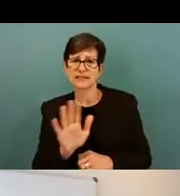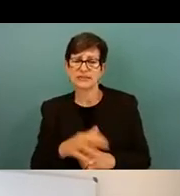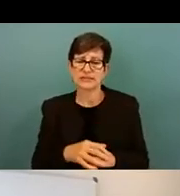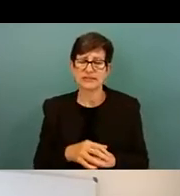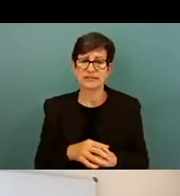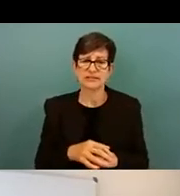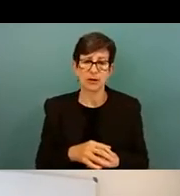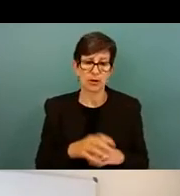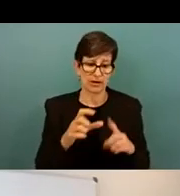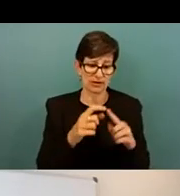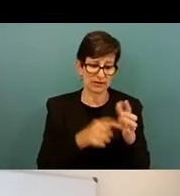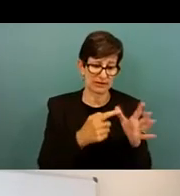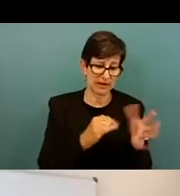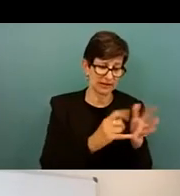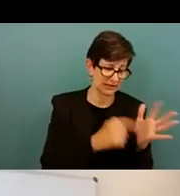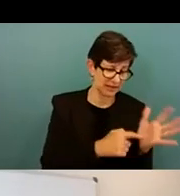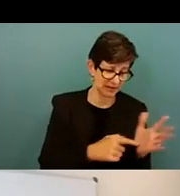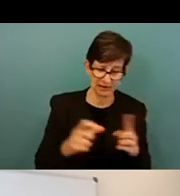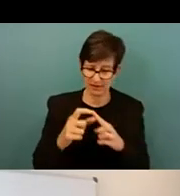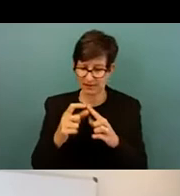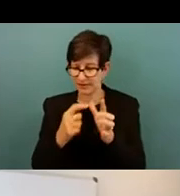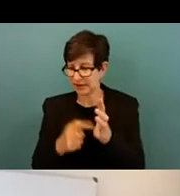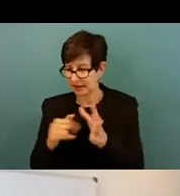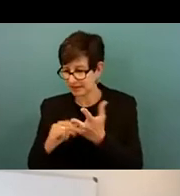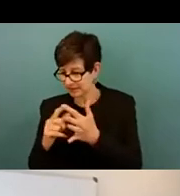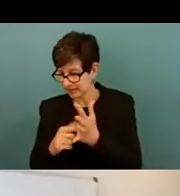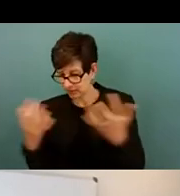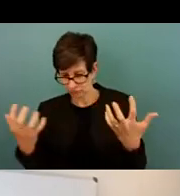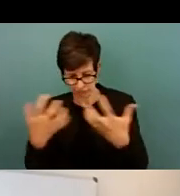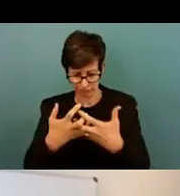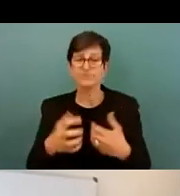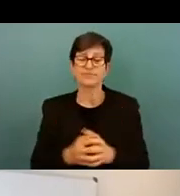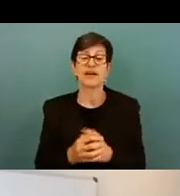sets. The other thing which Julian mentioned, and which we're really excited about is the